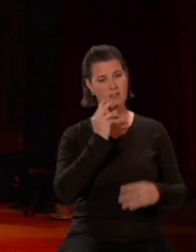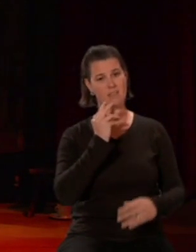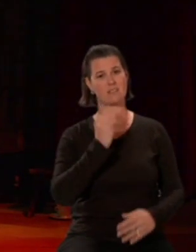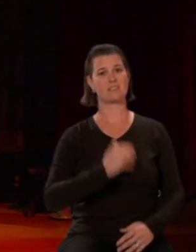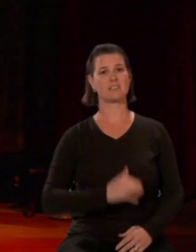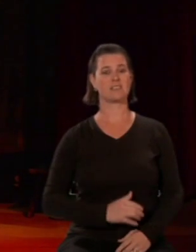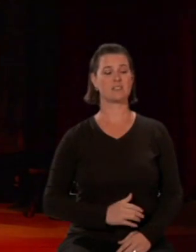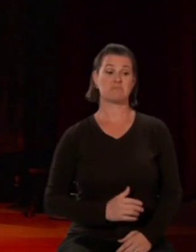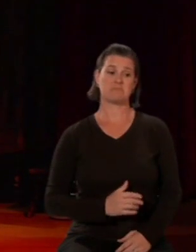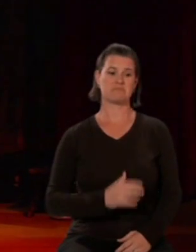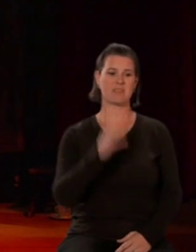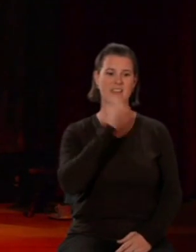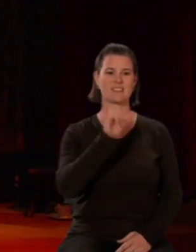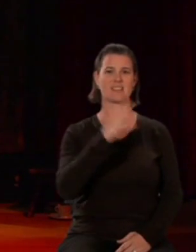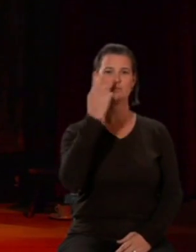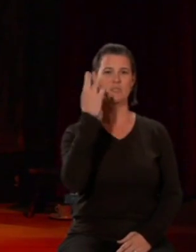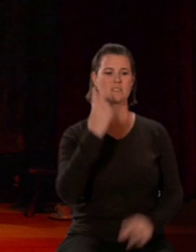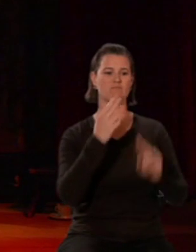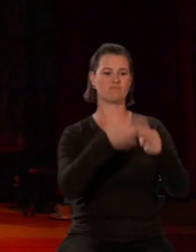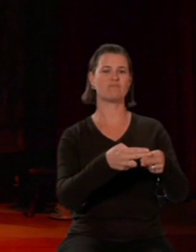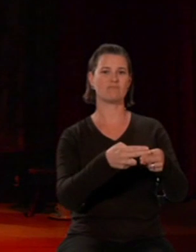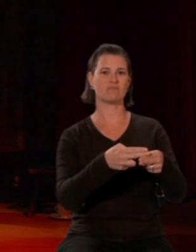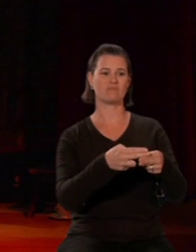I guess that's why they call it what they call it.